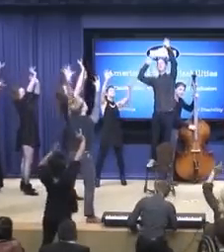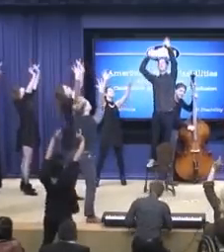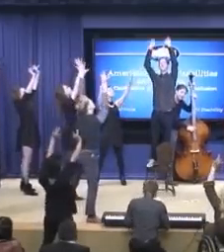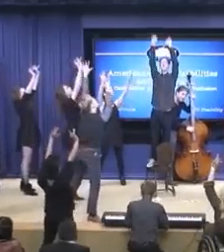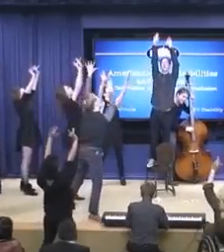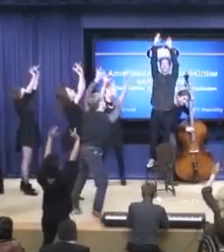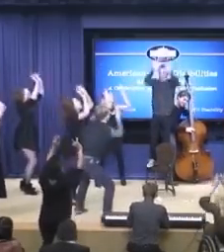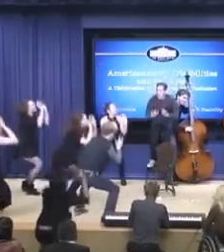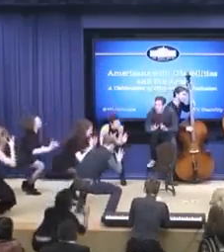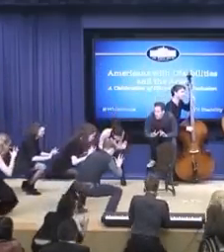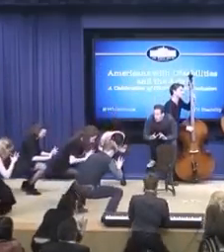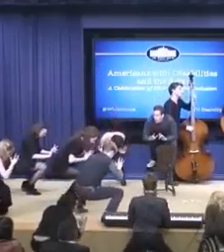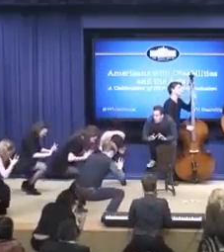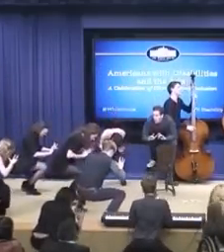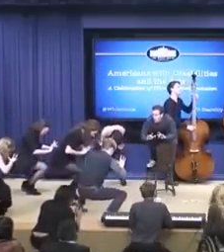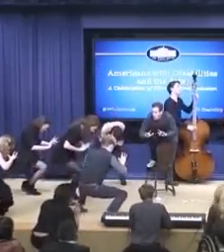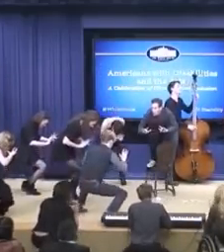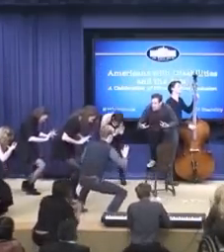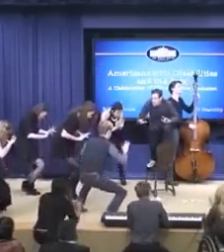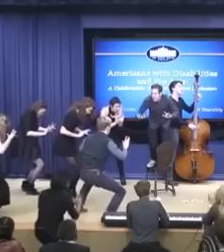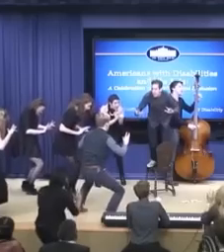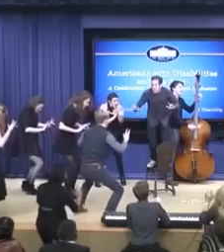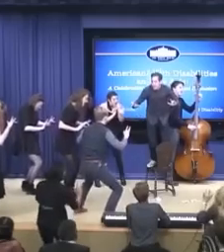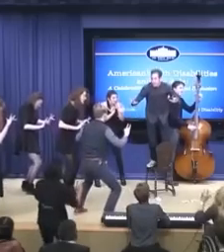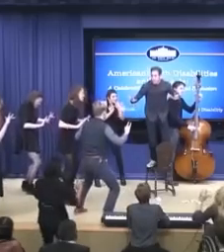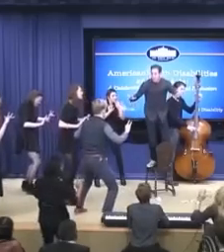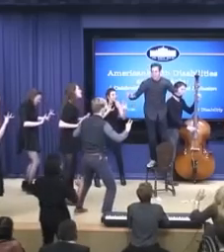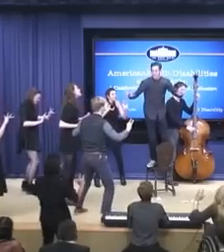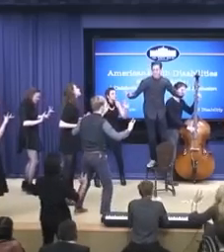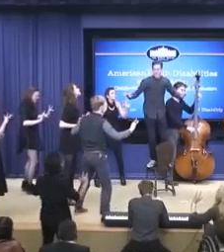Touch me- all silent.